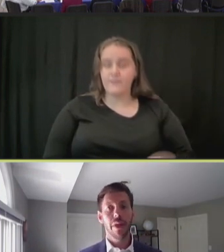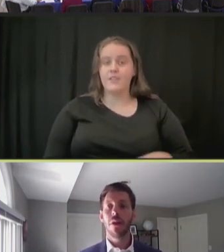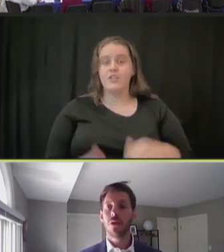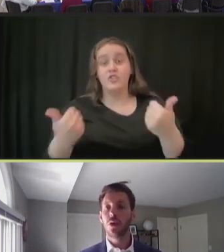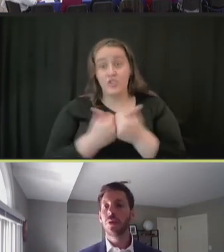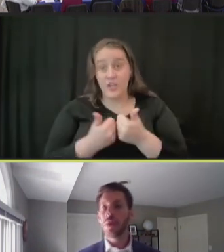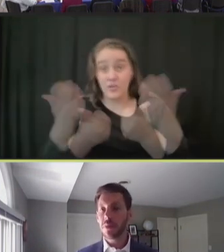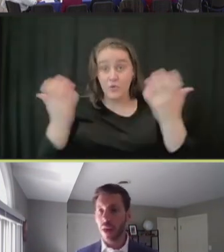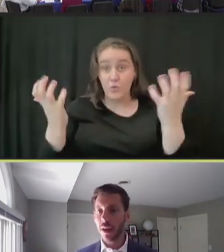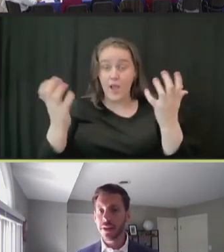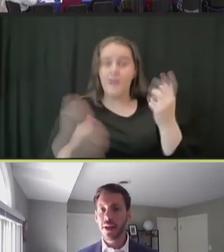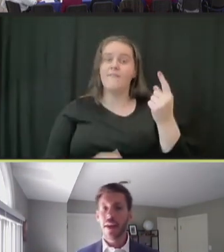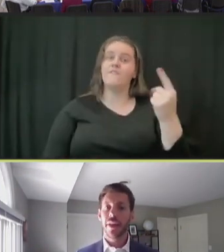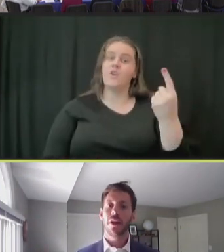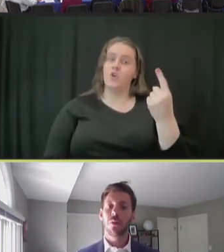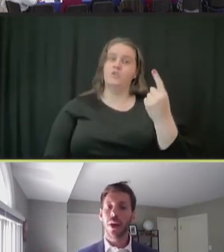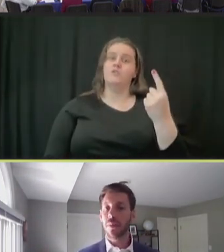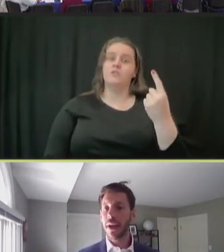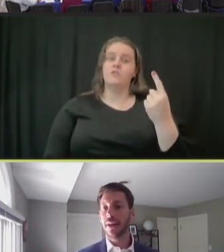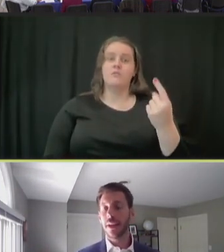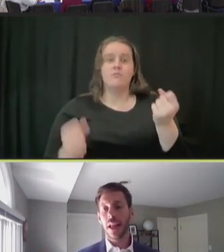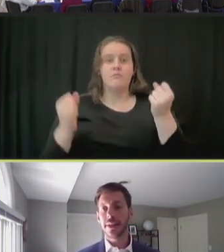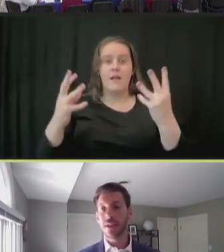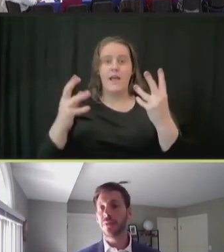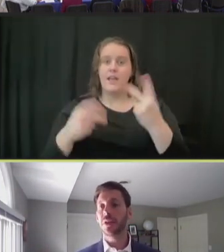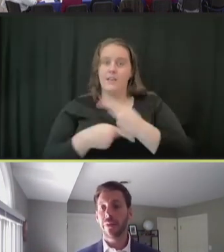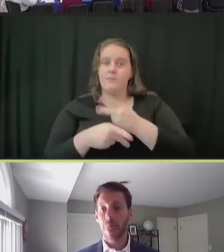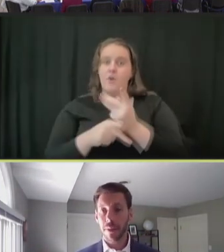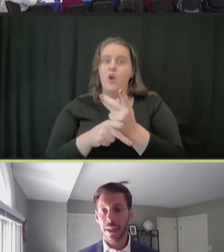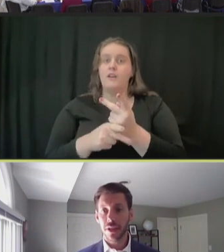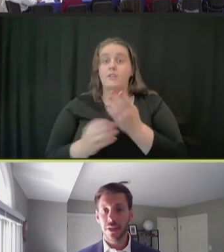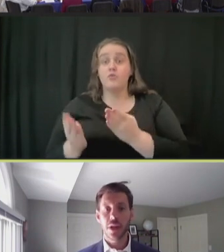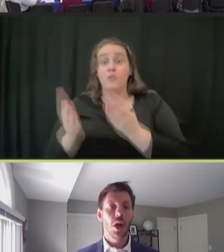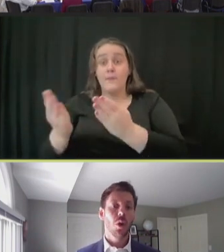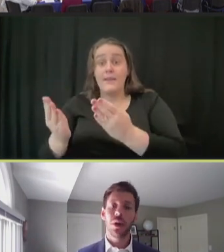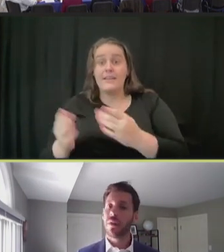there are numerous products that are recommended and licensed for different populations. We have